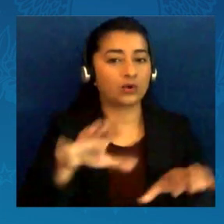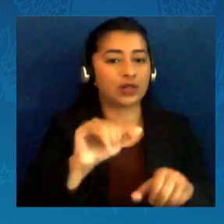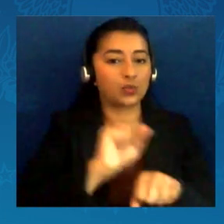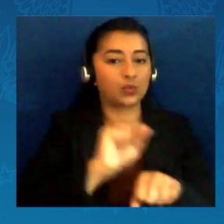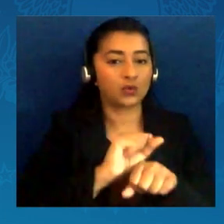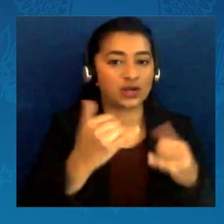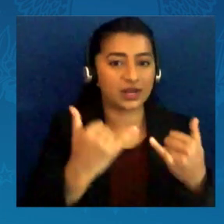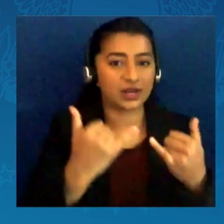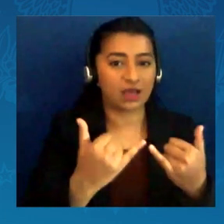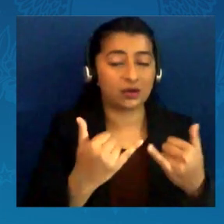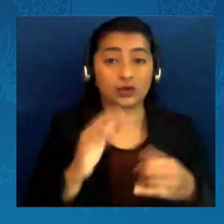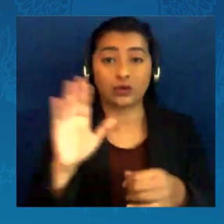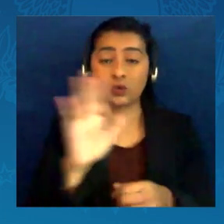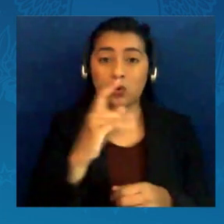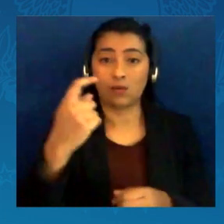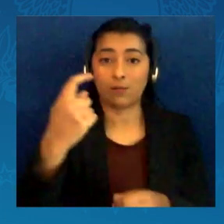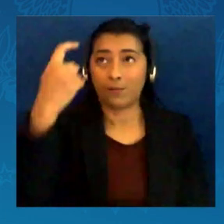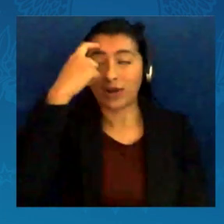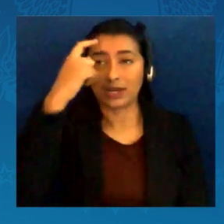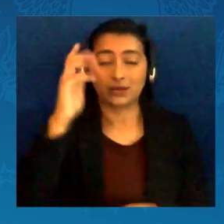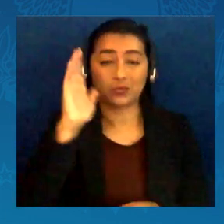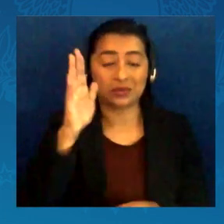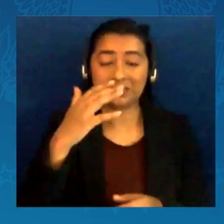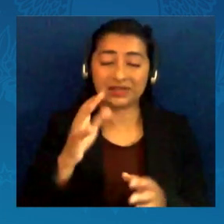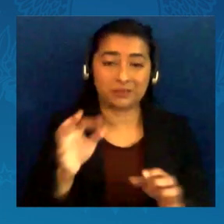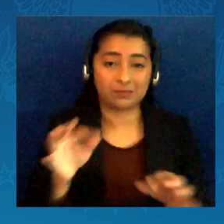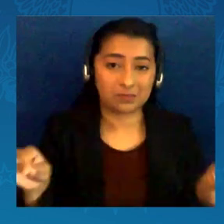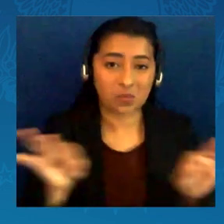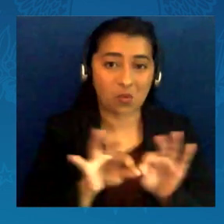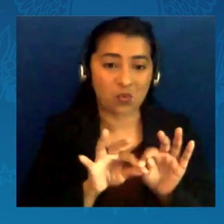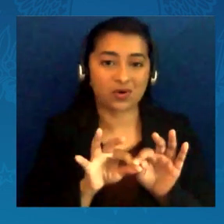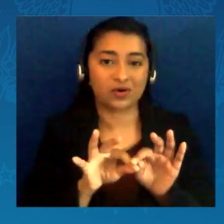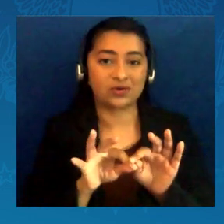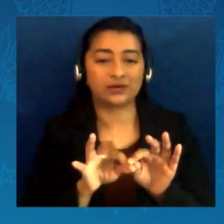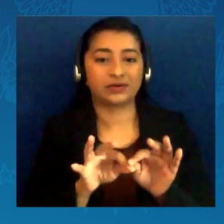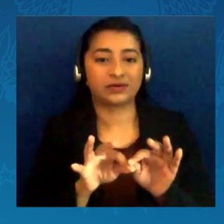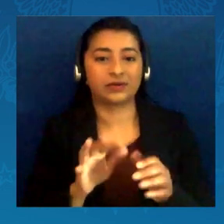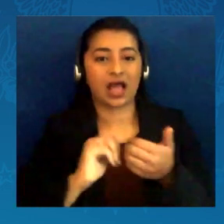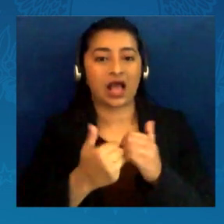are going to be so important around how can we be innovative?